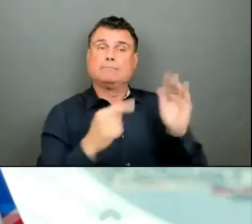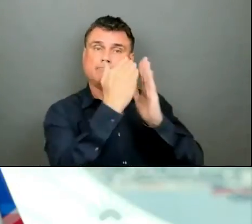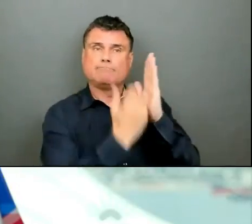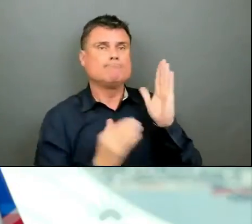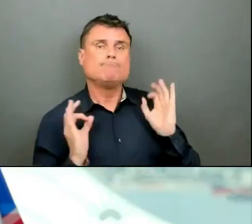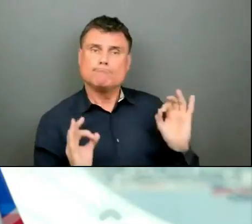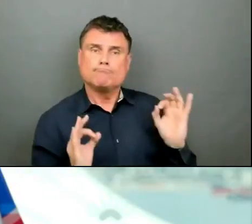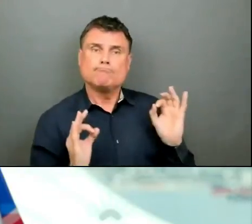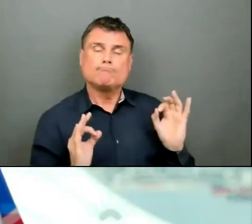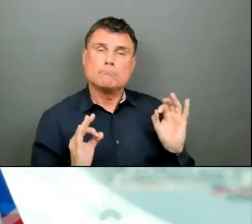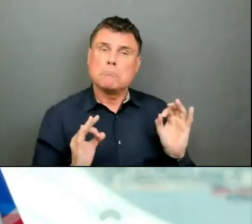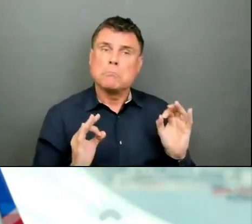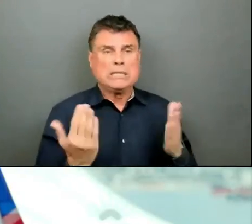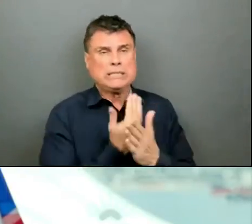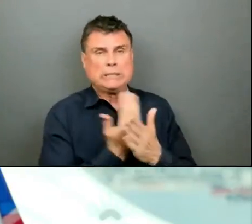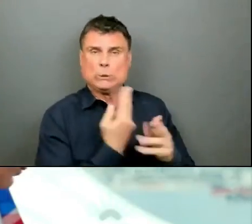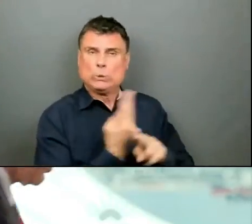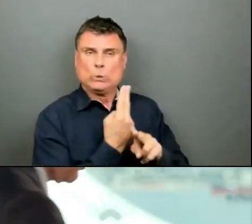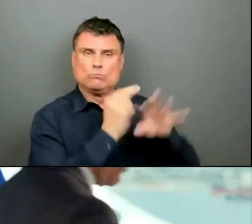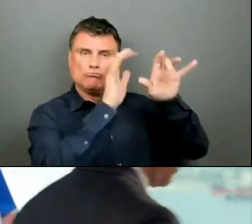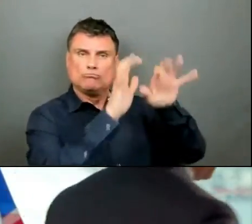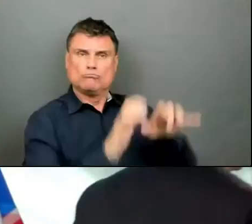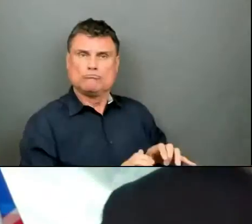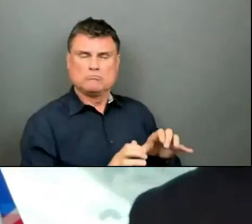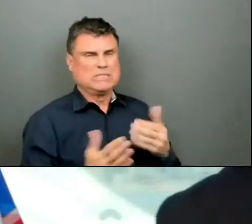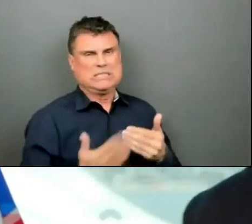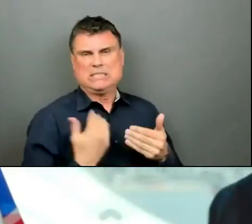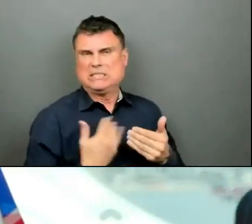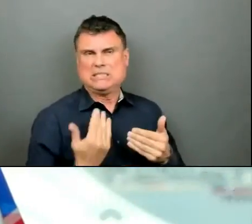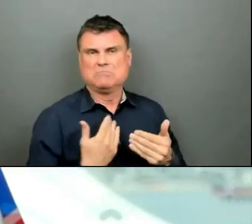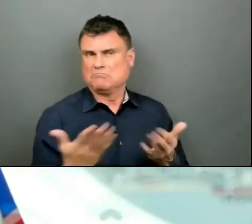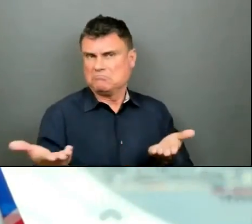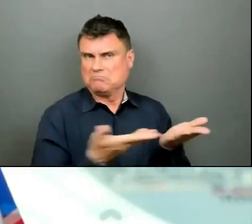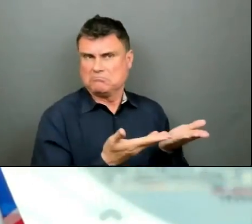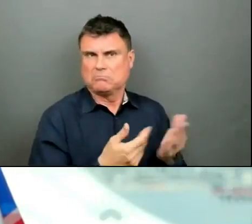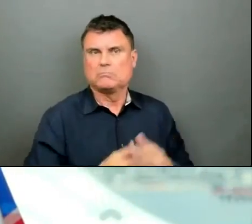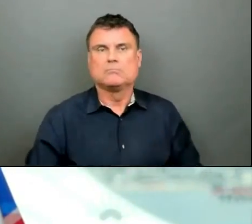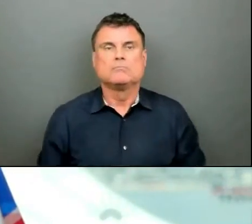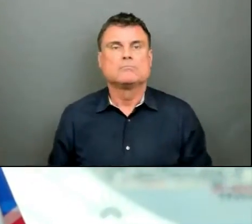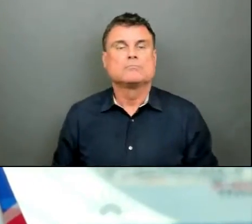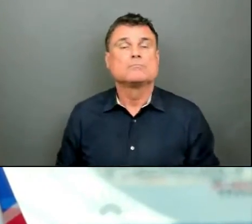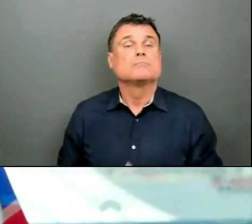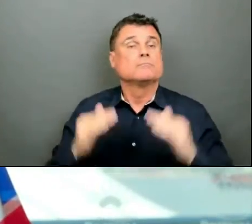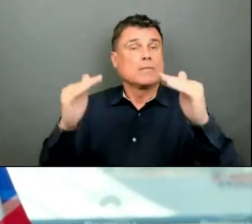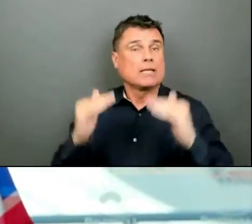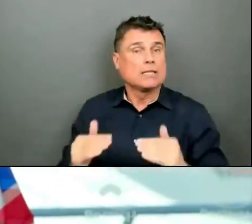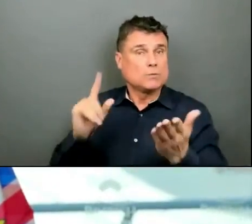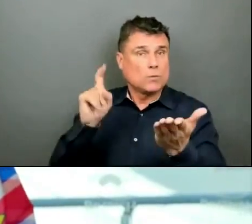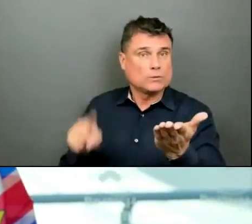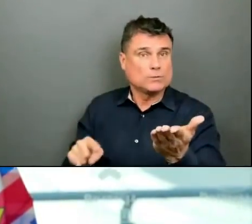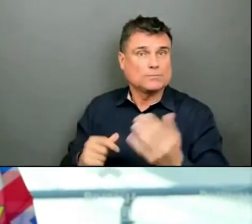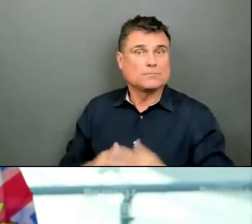Our next question today is from Richard from global.